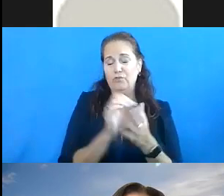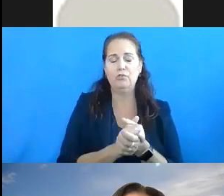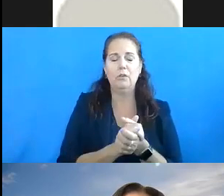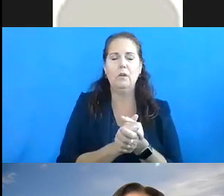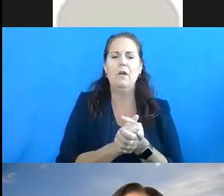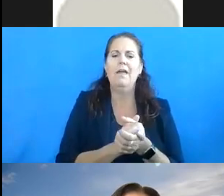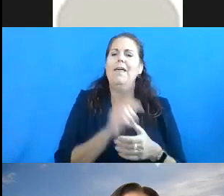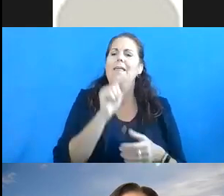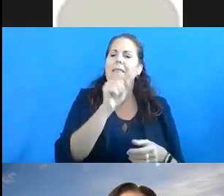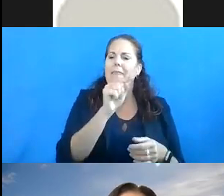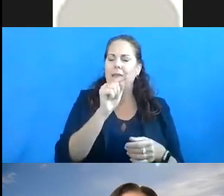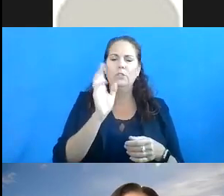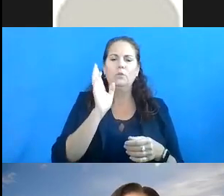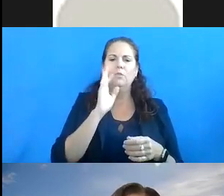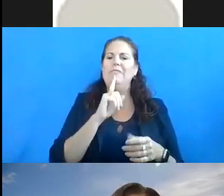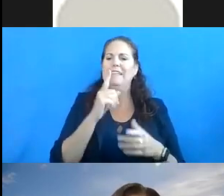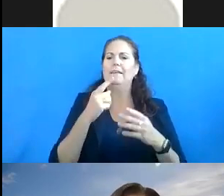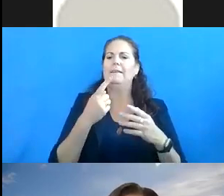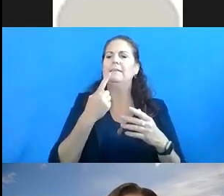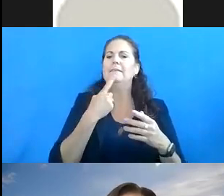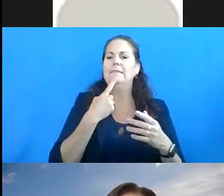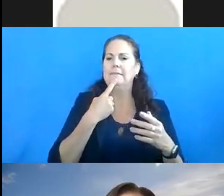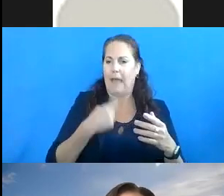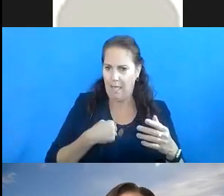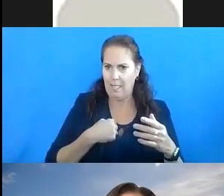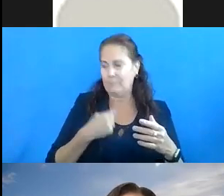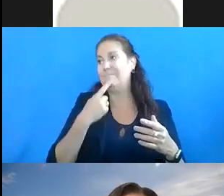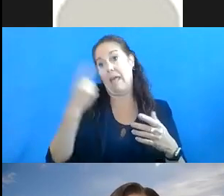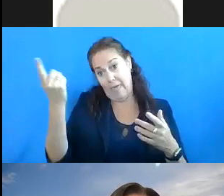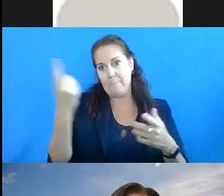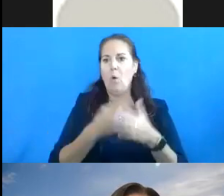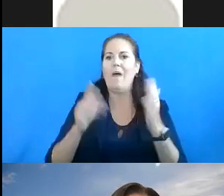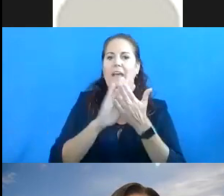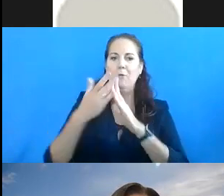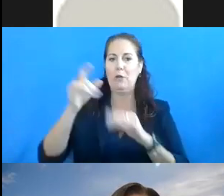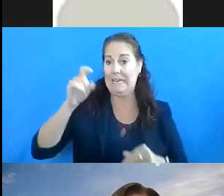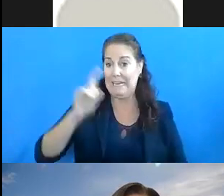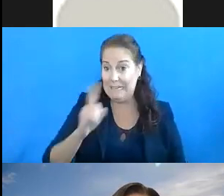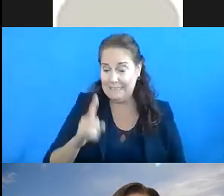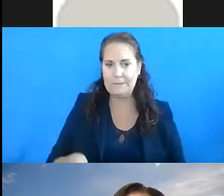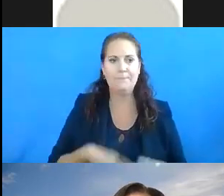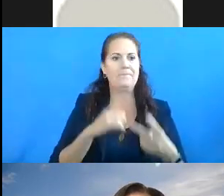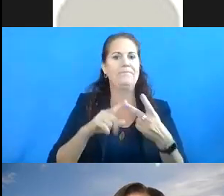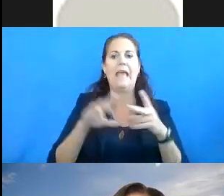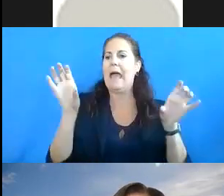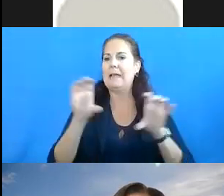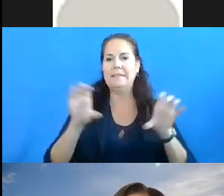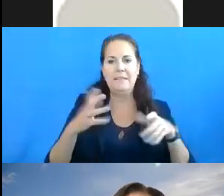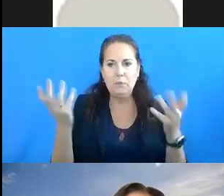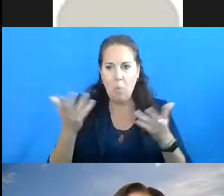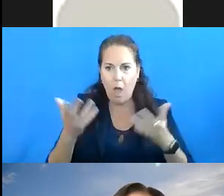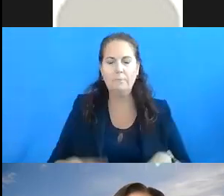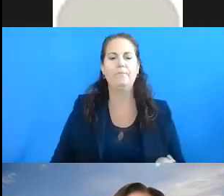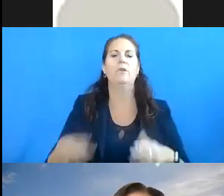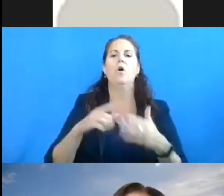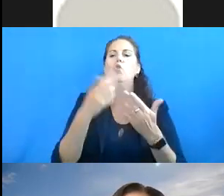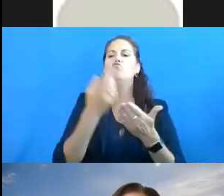really talk about what the community need is, what your activities are, what resources are required,